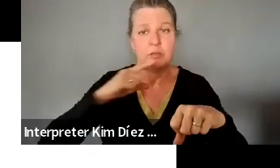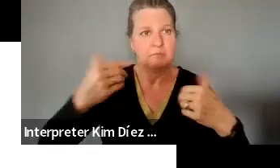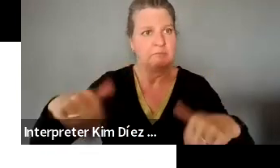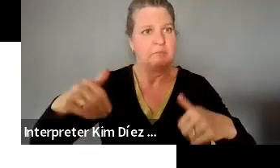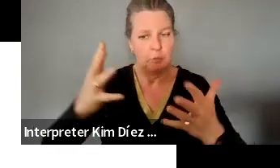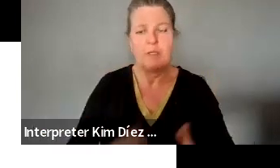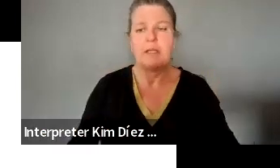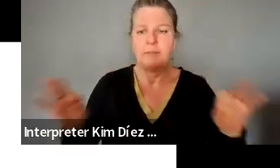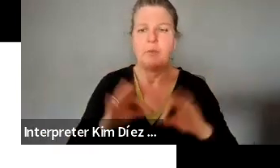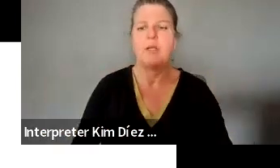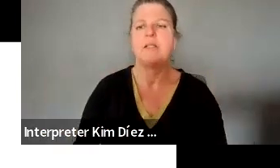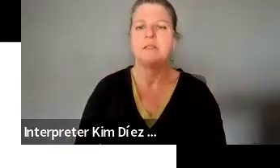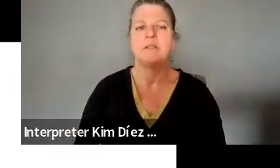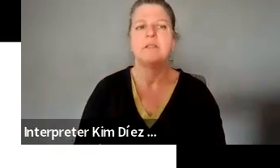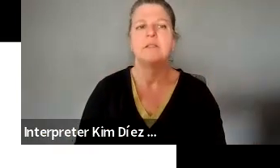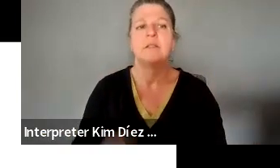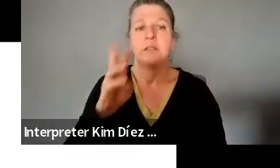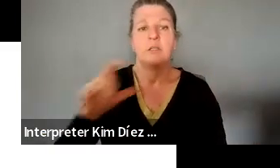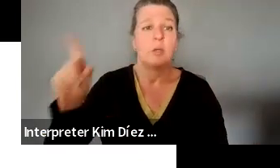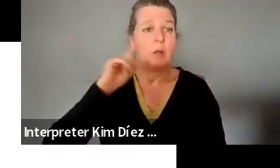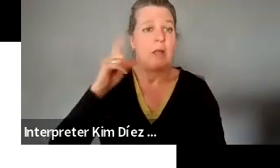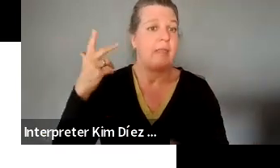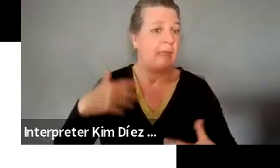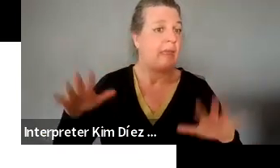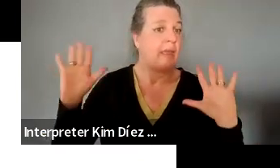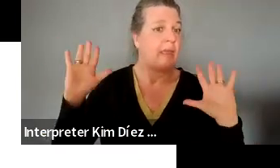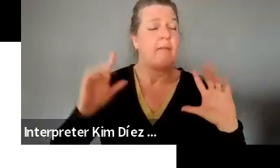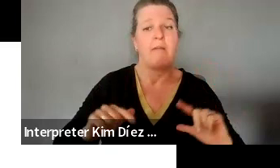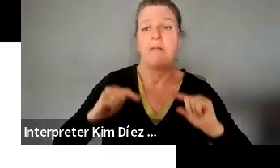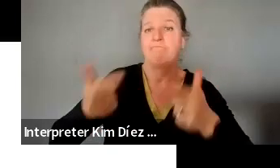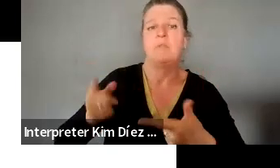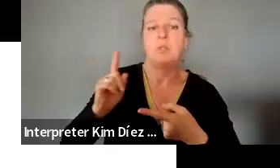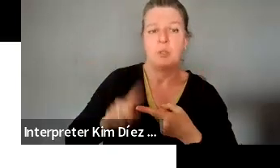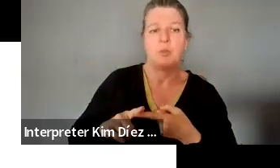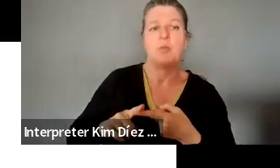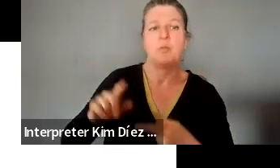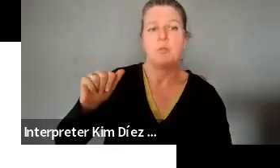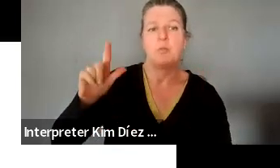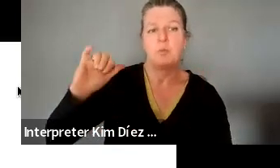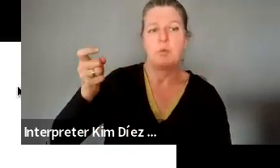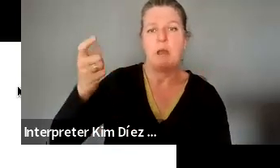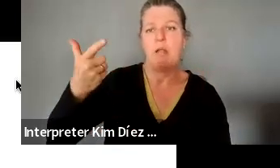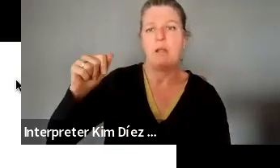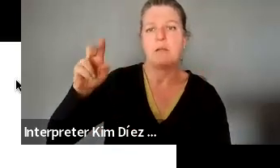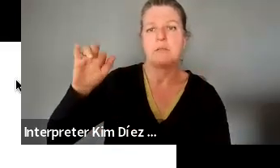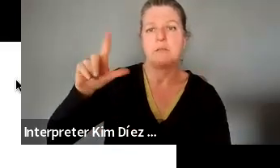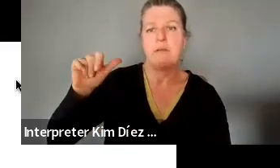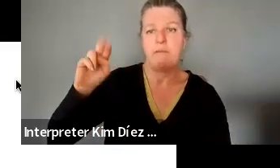Okay, well, I think now we want to turn this over to Alex Gavilan and Connor Van Leeuwen